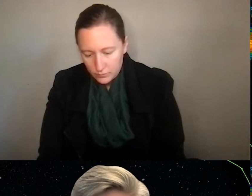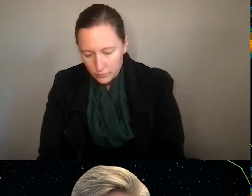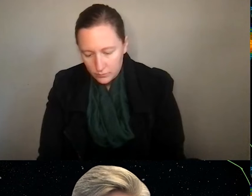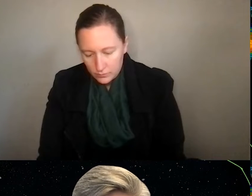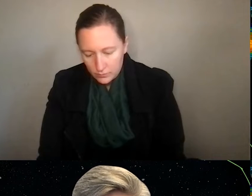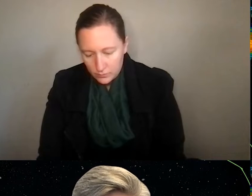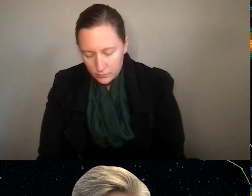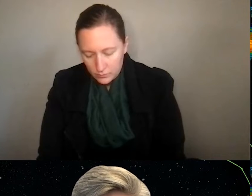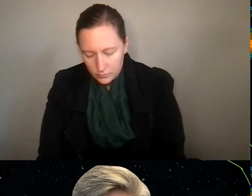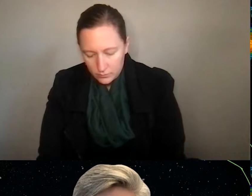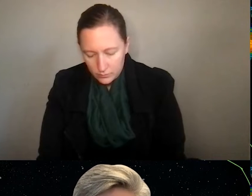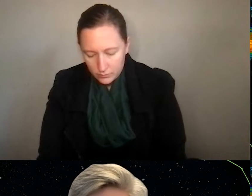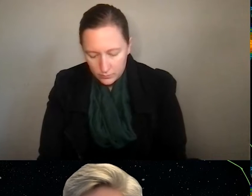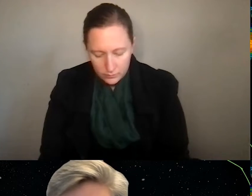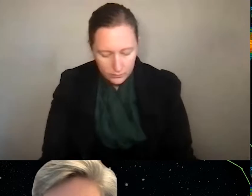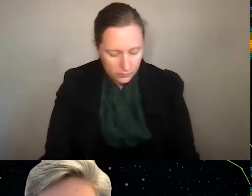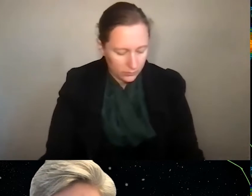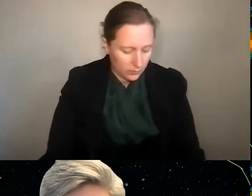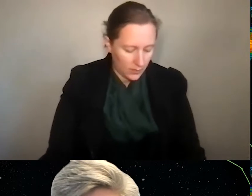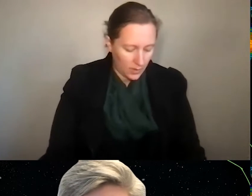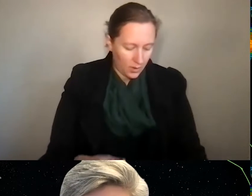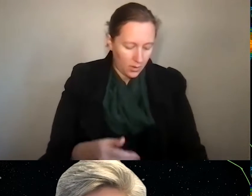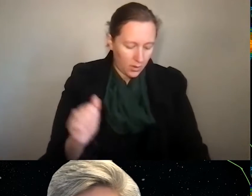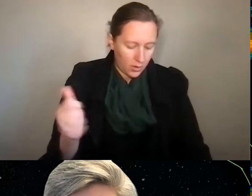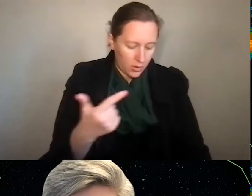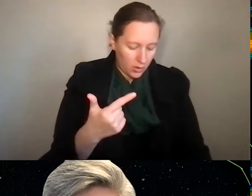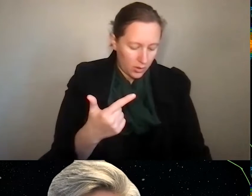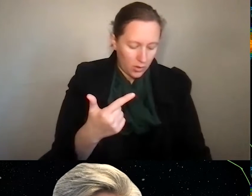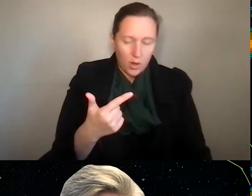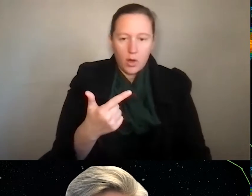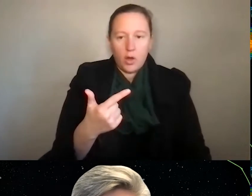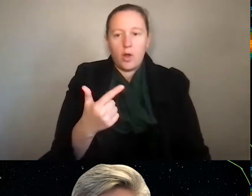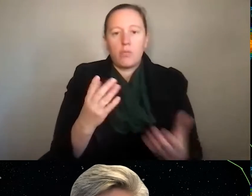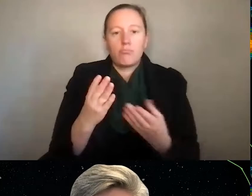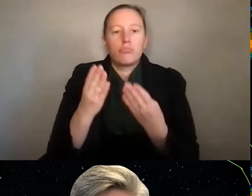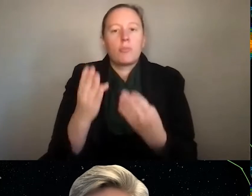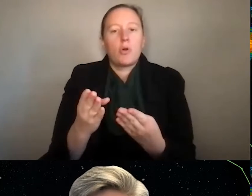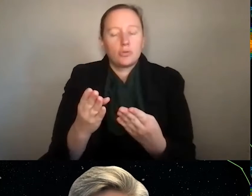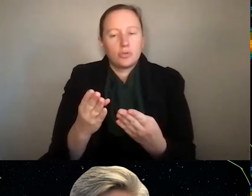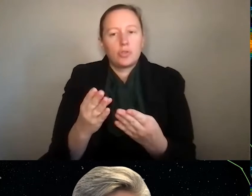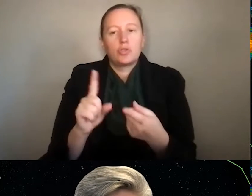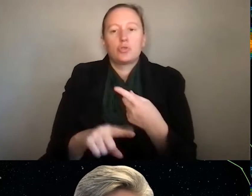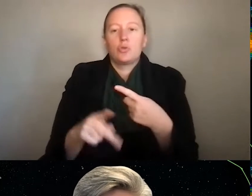of proposers to the PAPP Guide are eligible to apply for that.